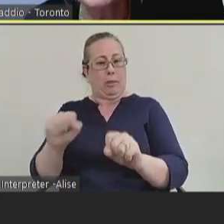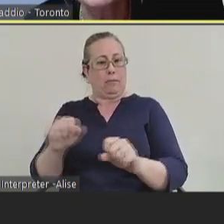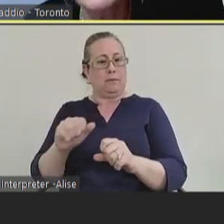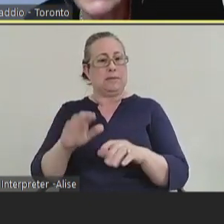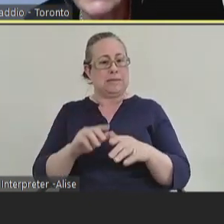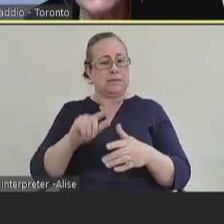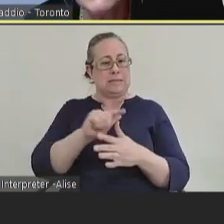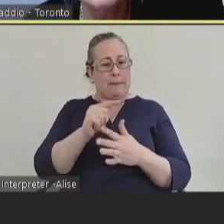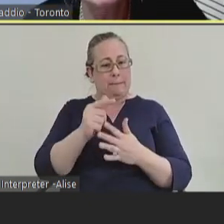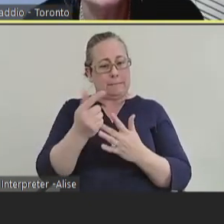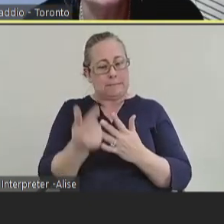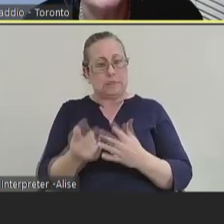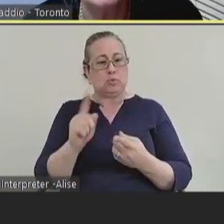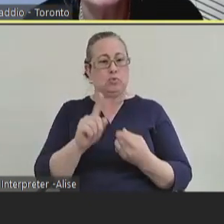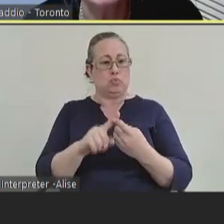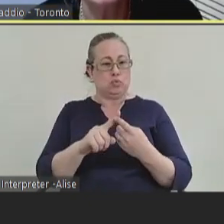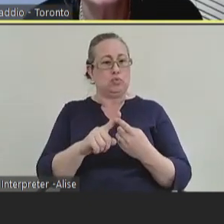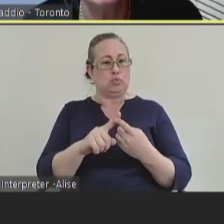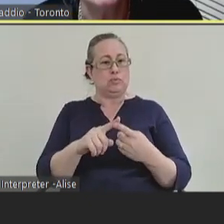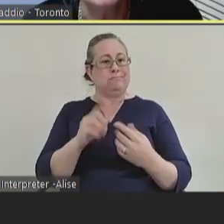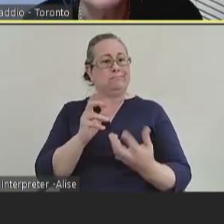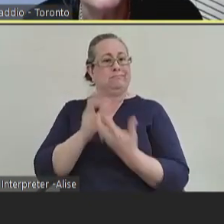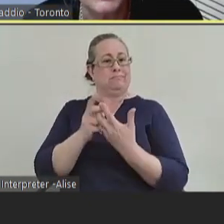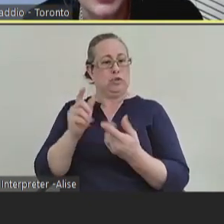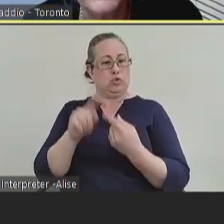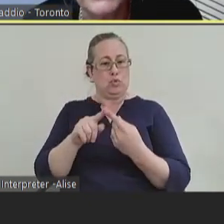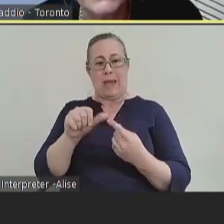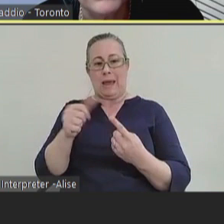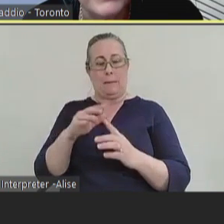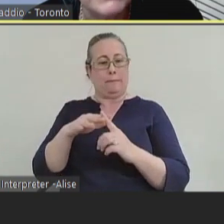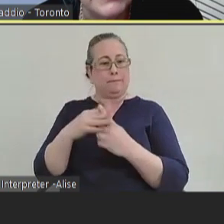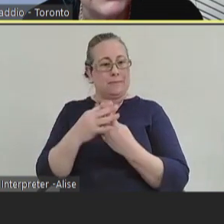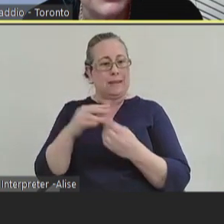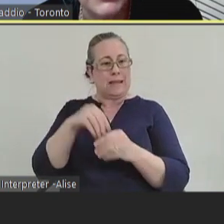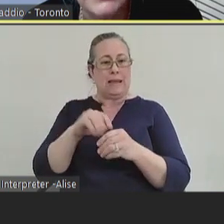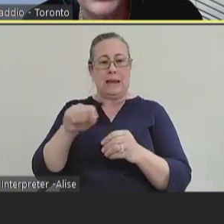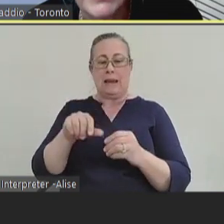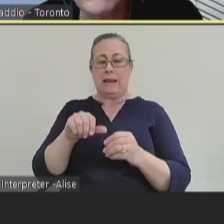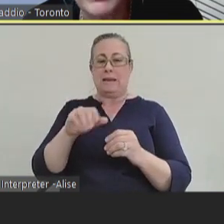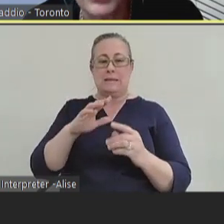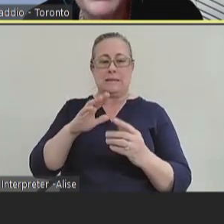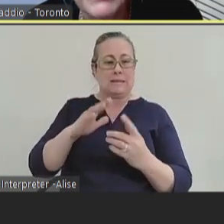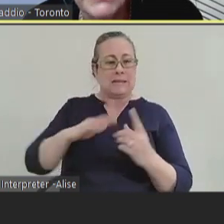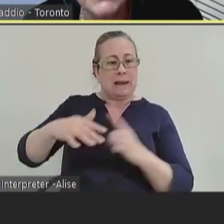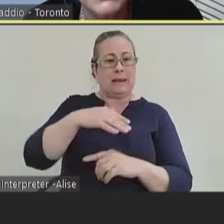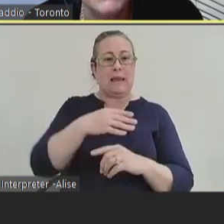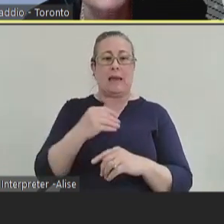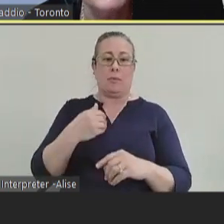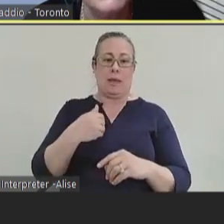and settings and helps us to build confidence in vaccination. And we have a website that is